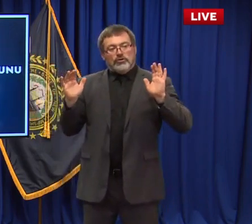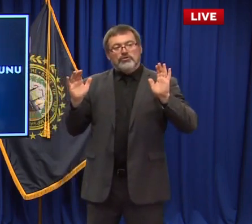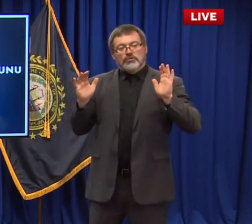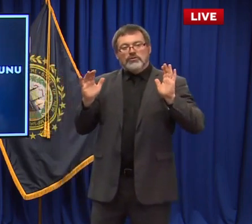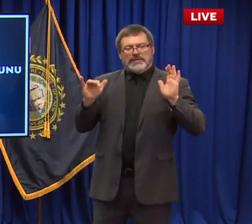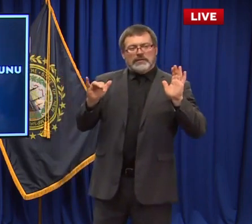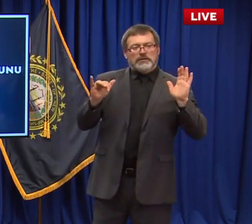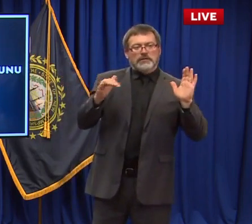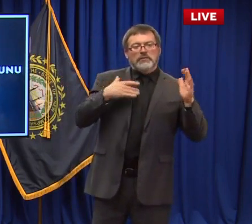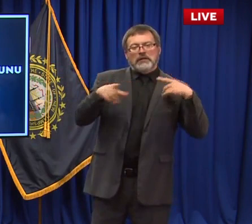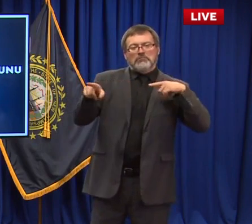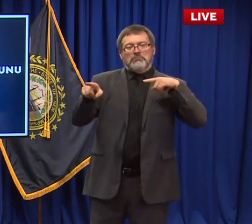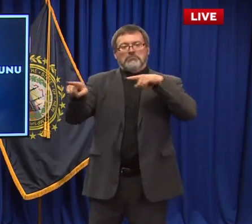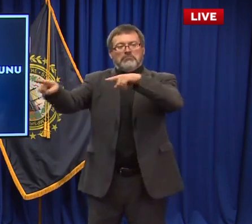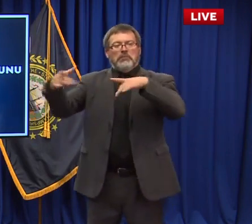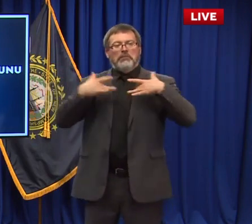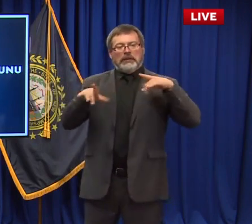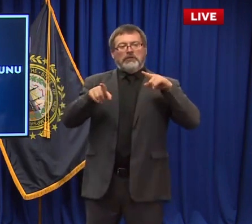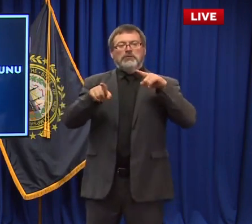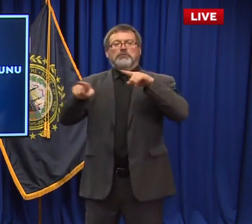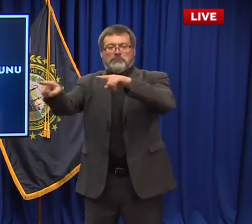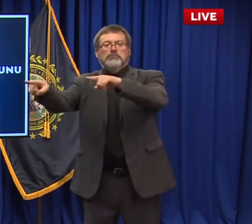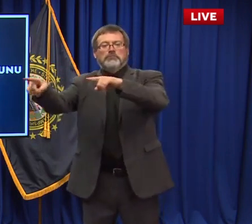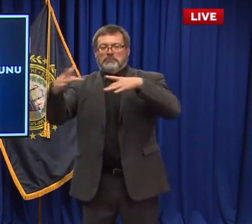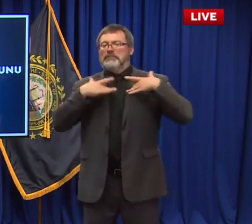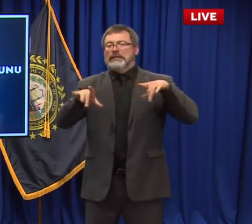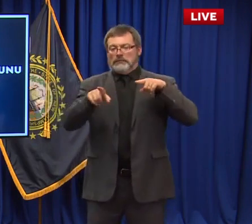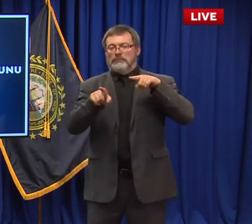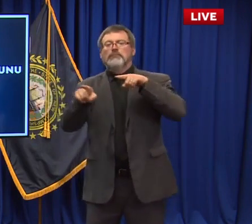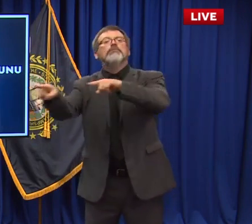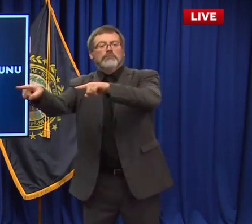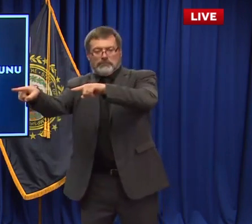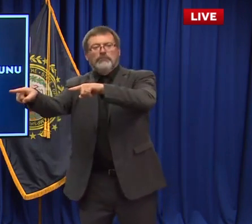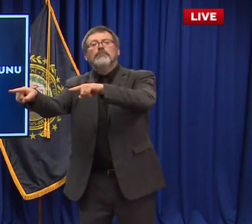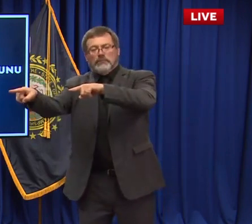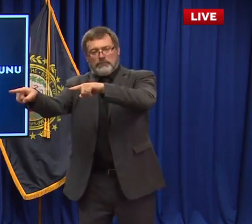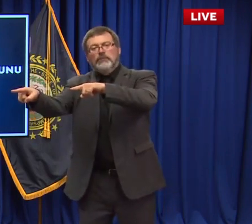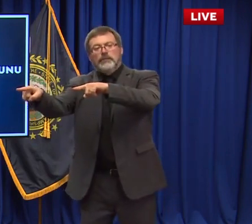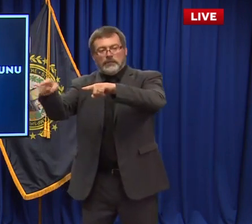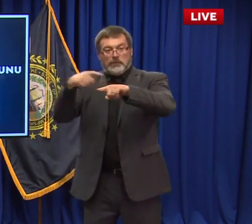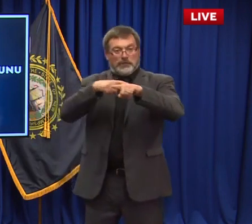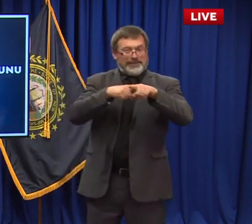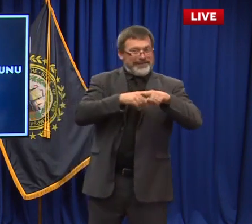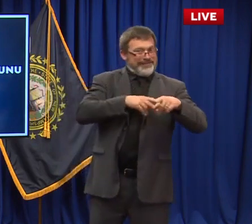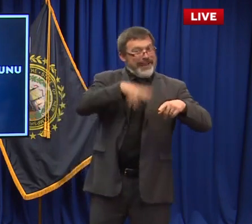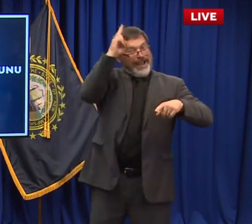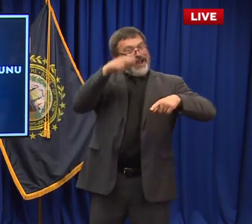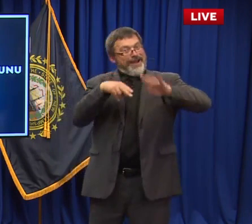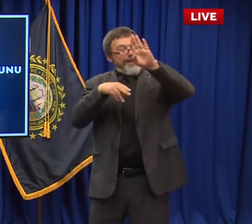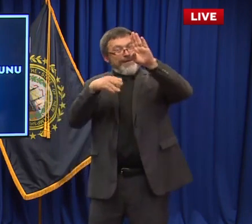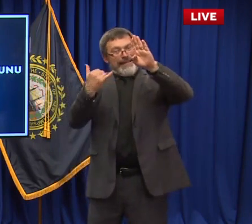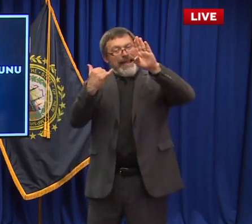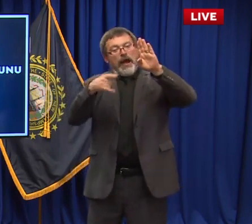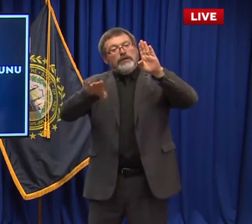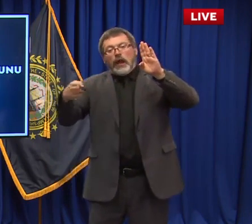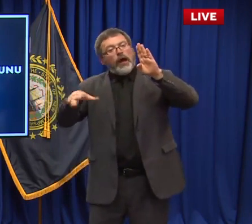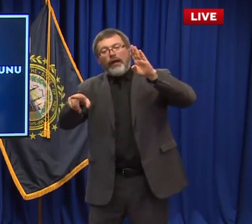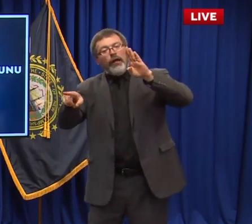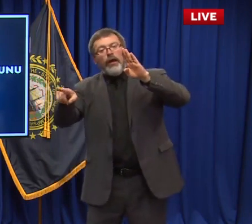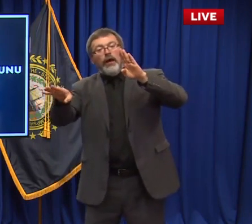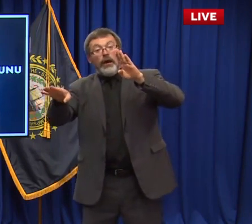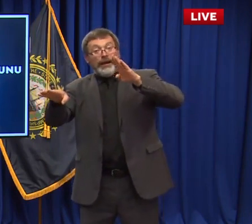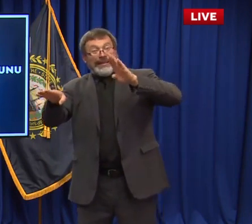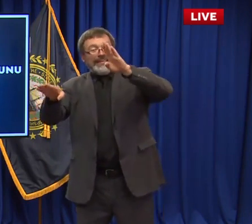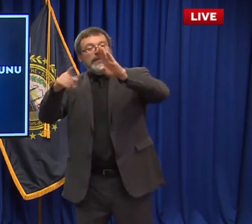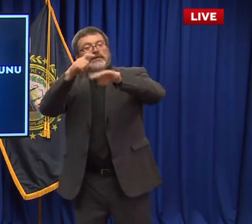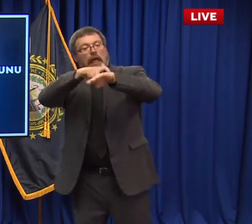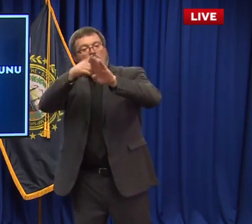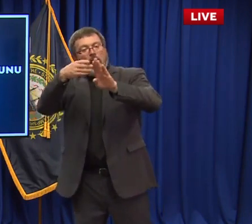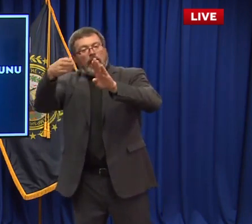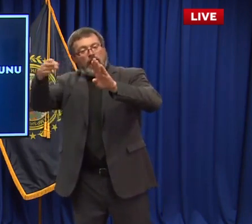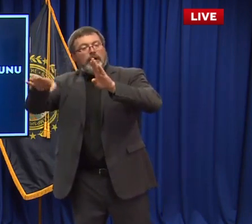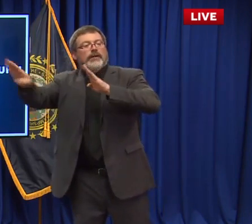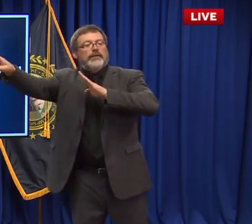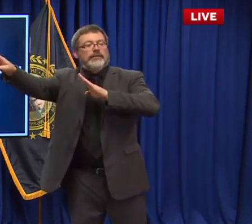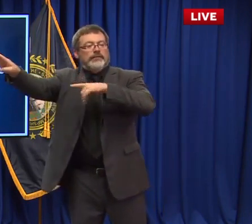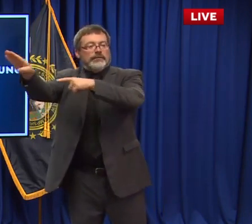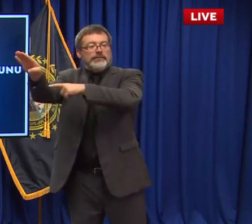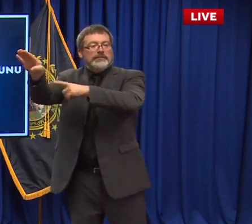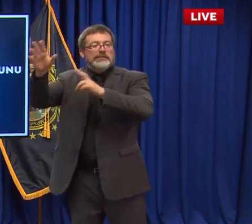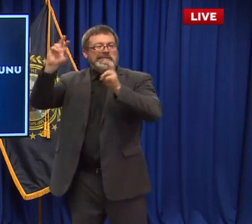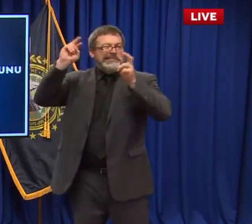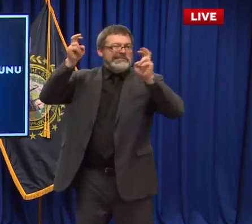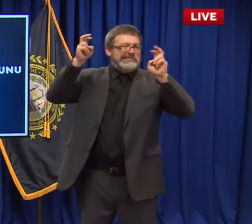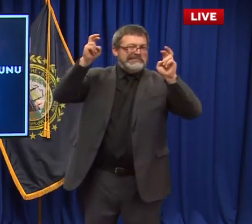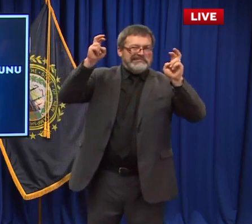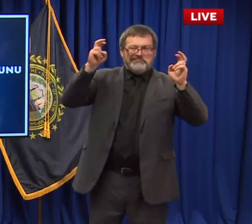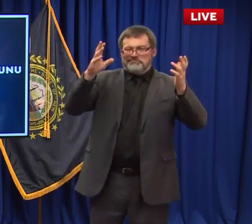WE OFTENTIMES TALK ABOUT SURVEILLANCE DATA AND DEATHS BEING A LAGGING INDICATOR, MEANING IT CAN TAKE SOME TIME, A NUMBER OF WEEKS FROM WHEN WE START TO SEE INCREASING